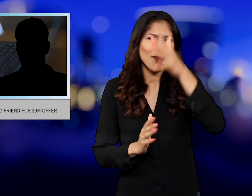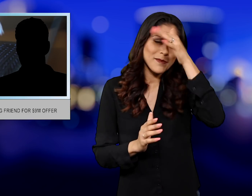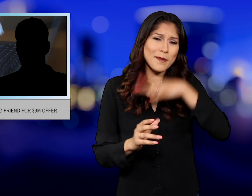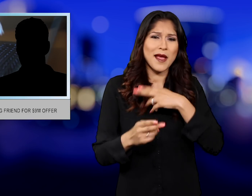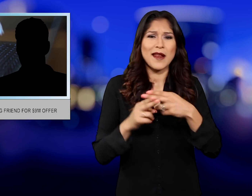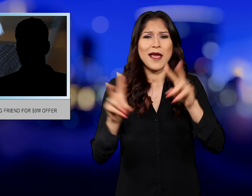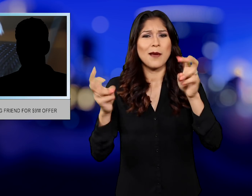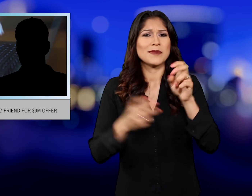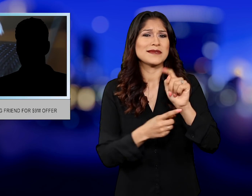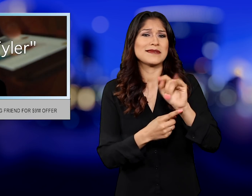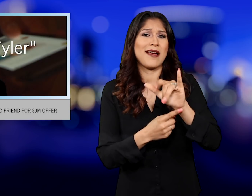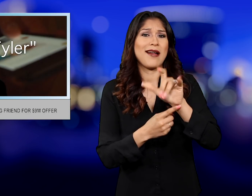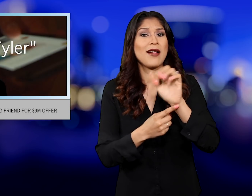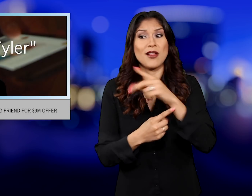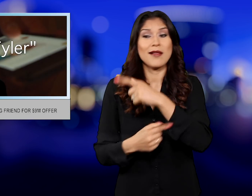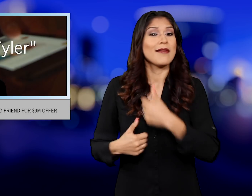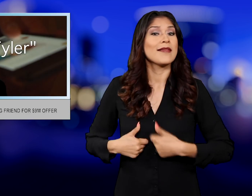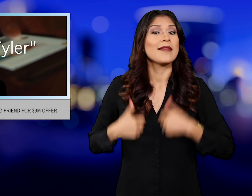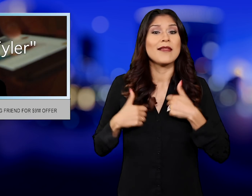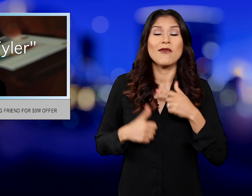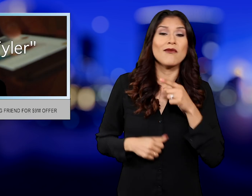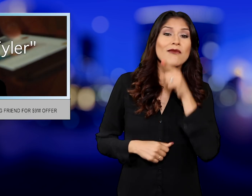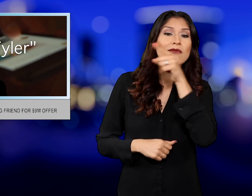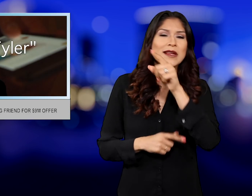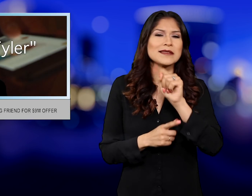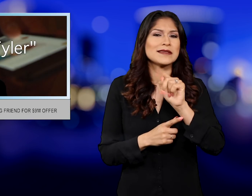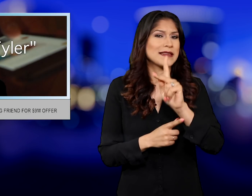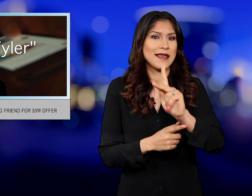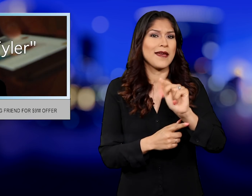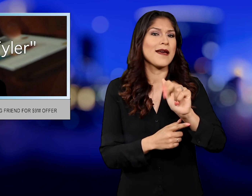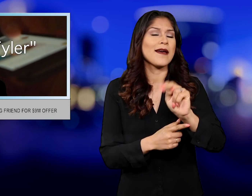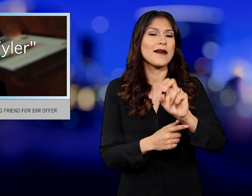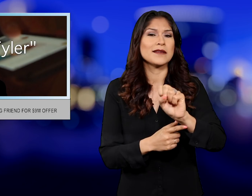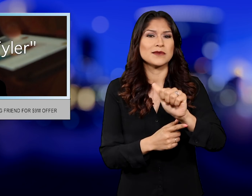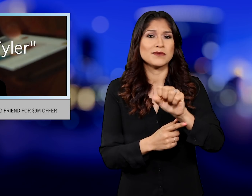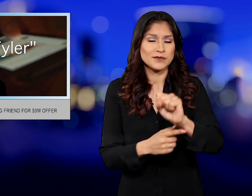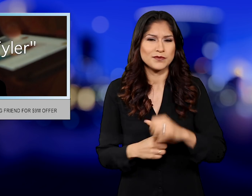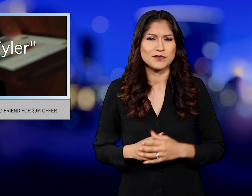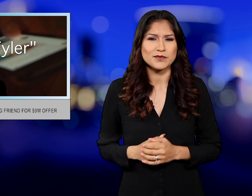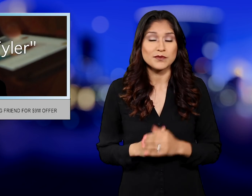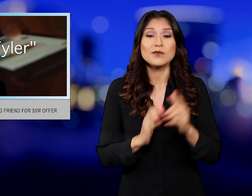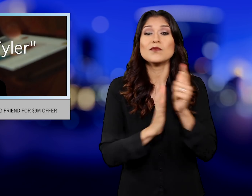she thought was a wealthy man named Tyler from Kansas.